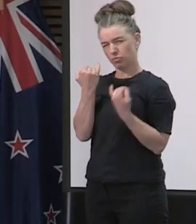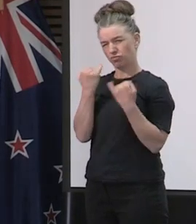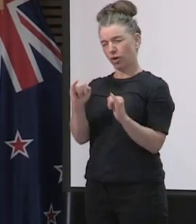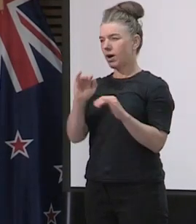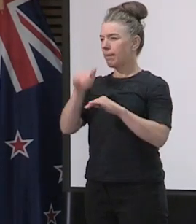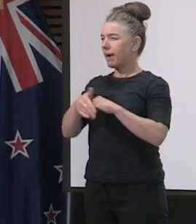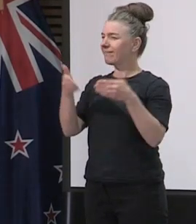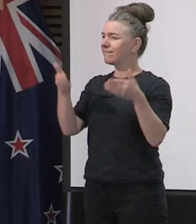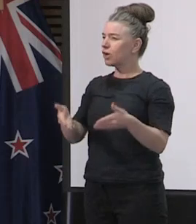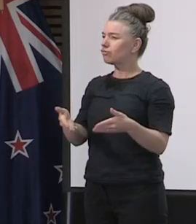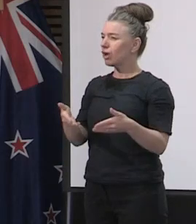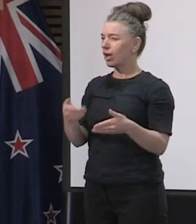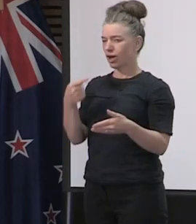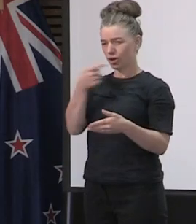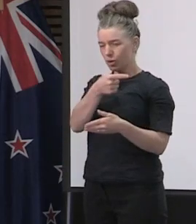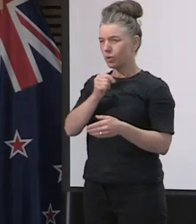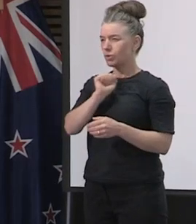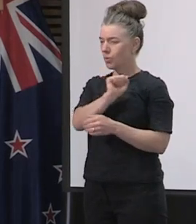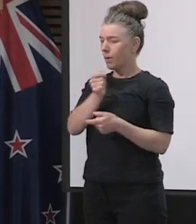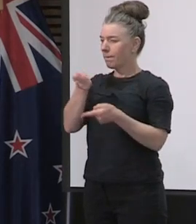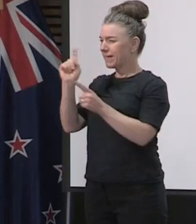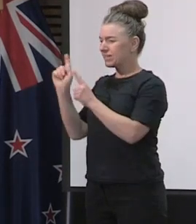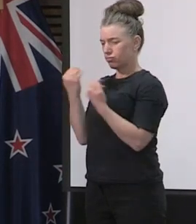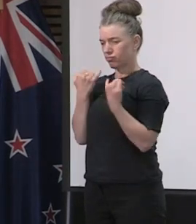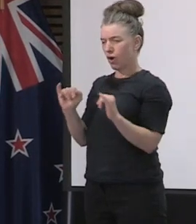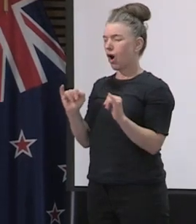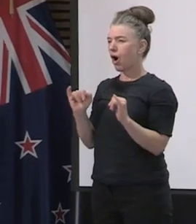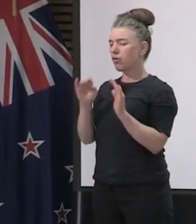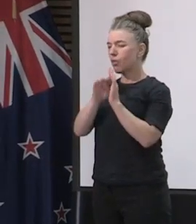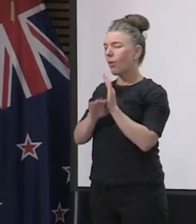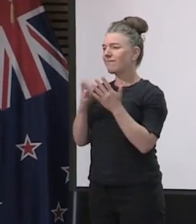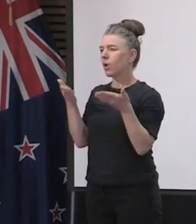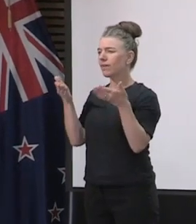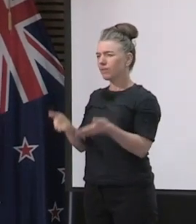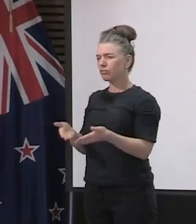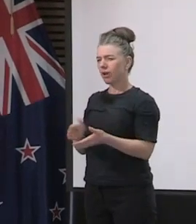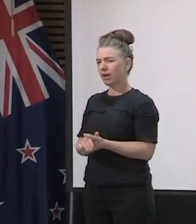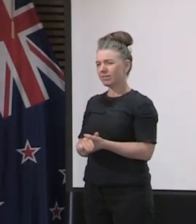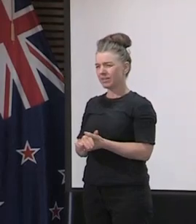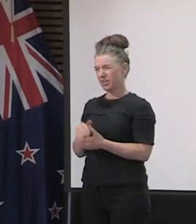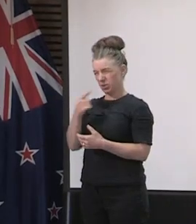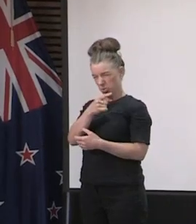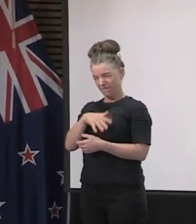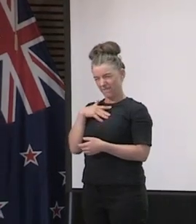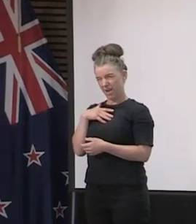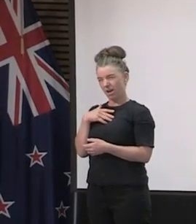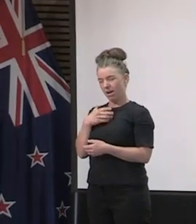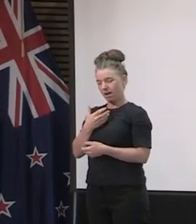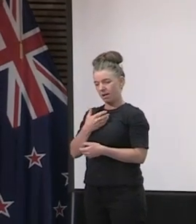How did you get it so wrong on funeral and - funerals and tangi? And you and your ministers. Dr